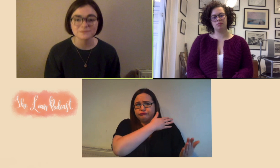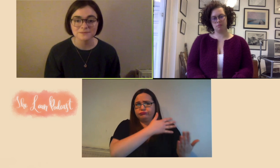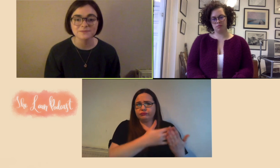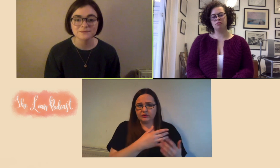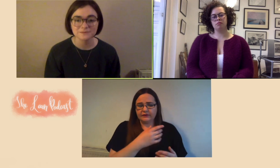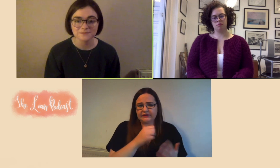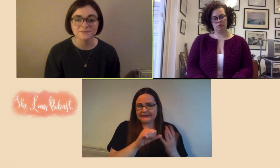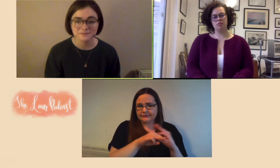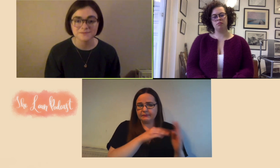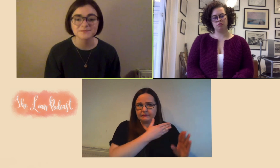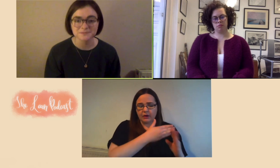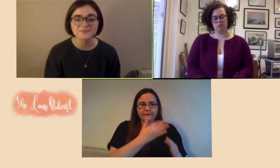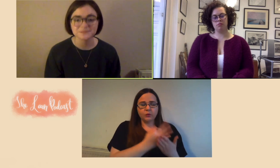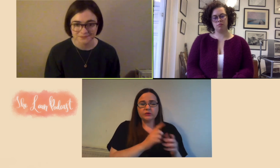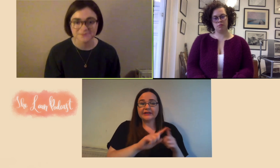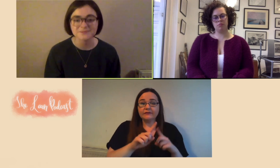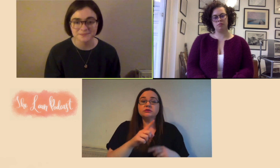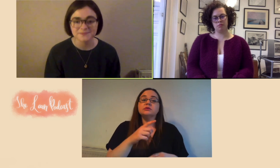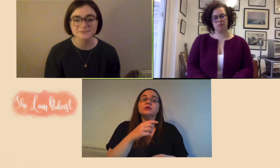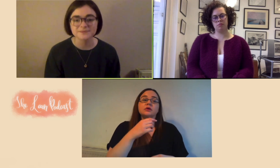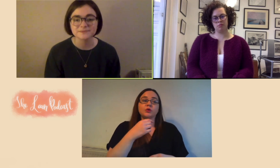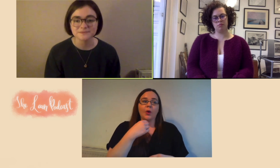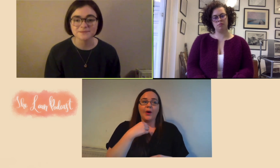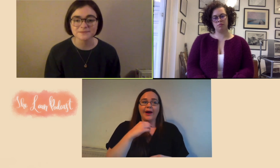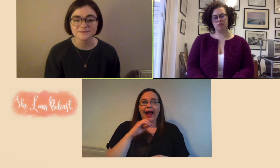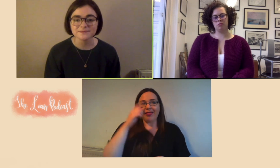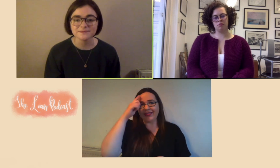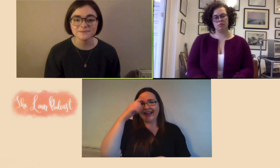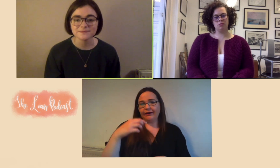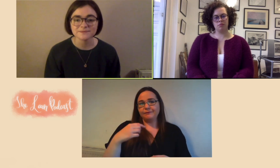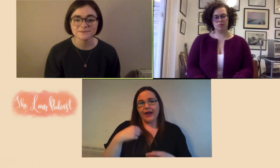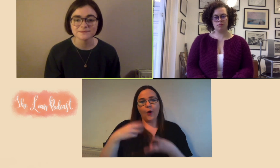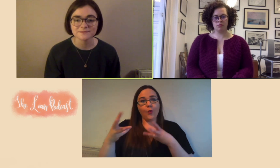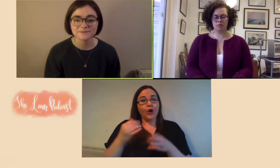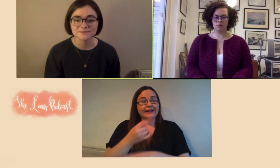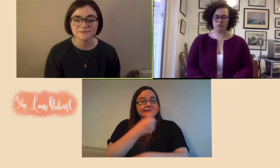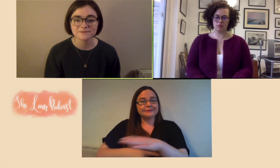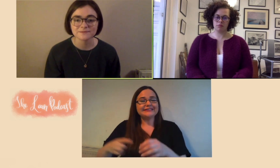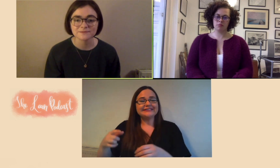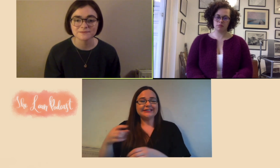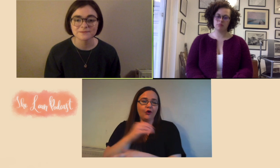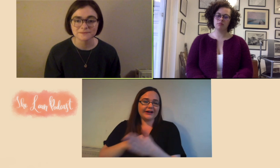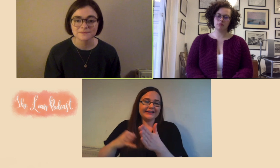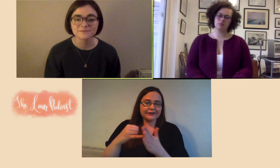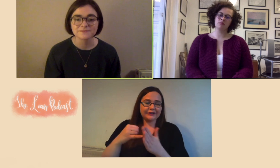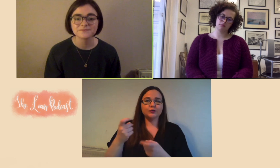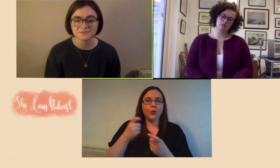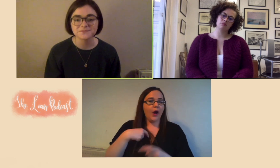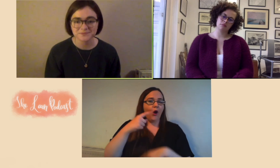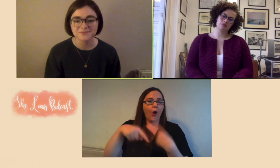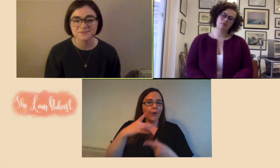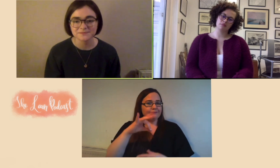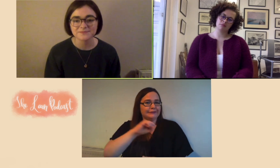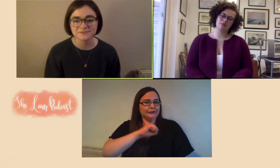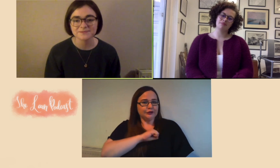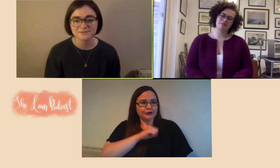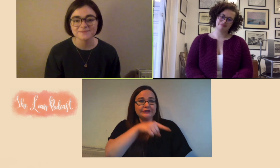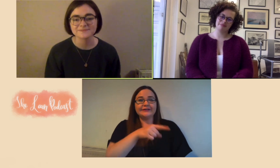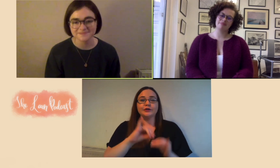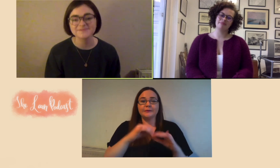with an interpreter and we've had many events over the last six months that we've needed interpreters for, I think, especially cause I work